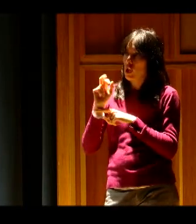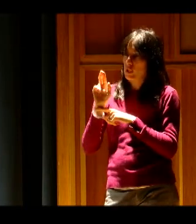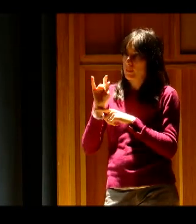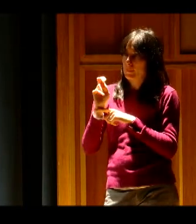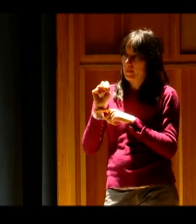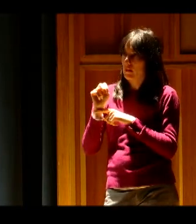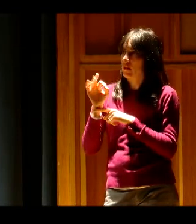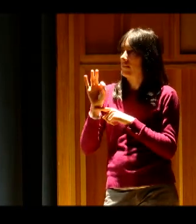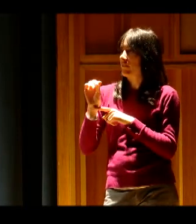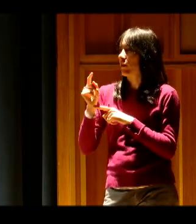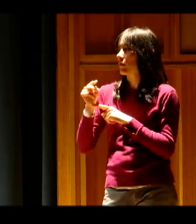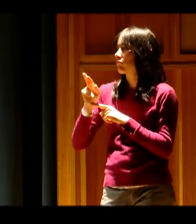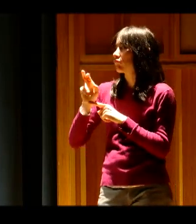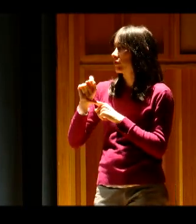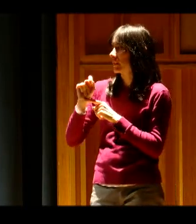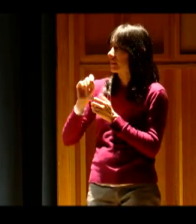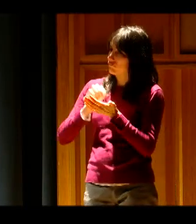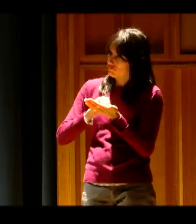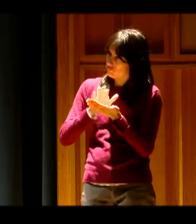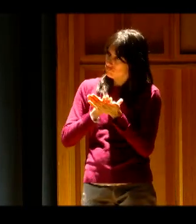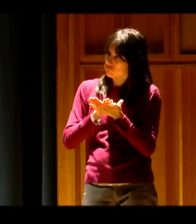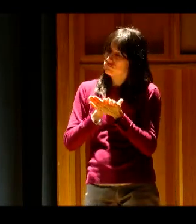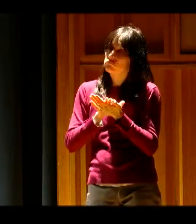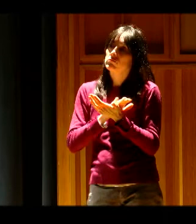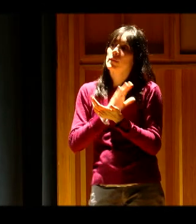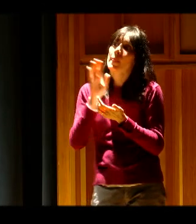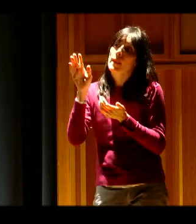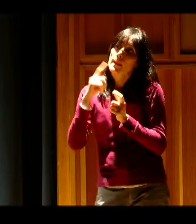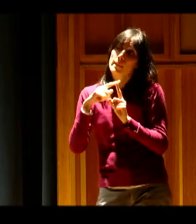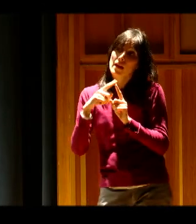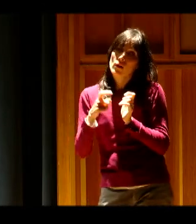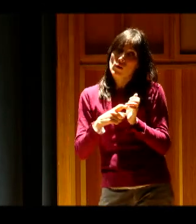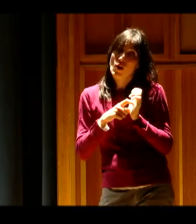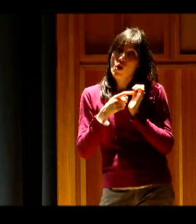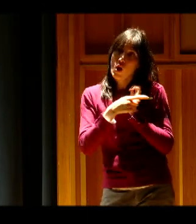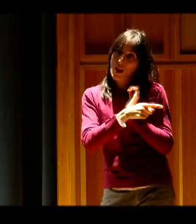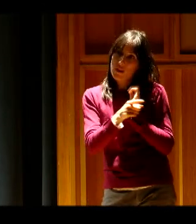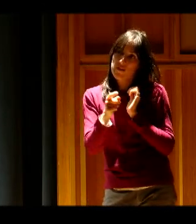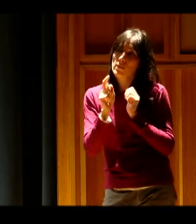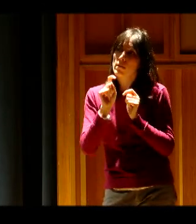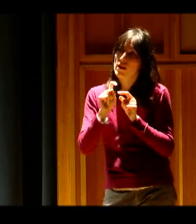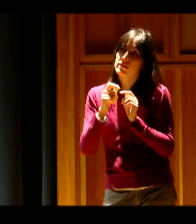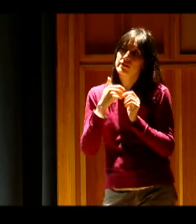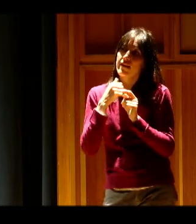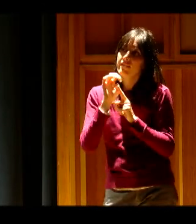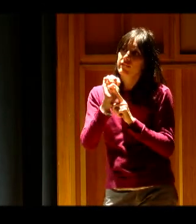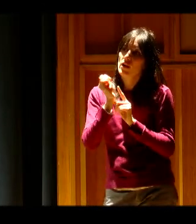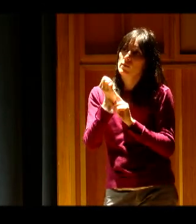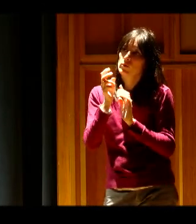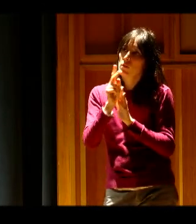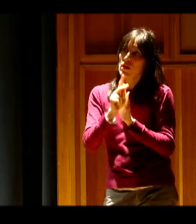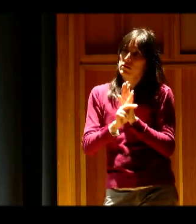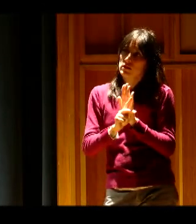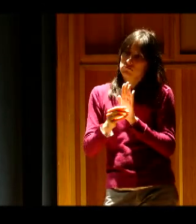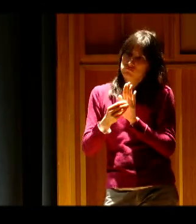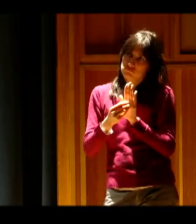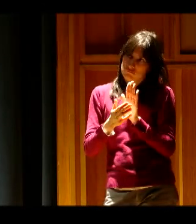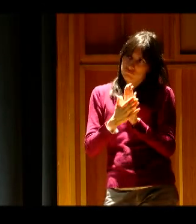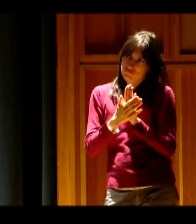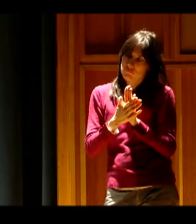The second thing they did was require every organization to have an environmental policy written and submitted.